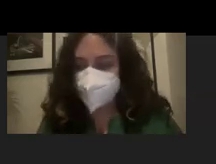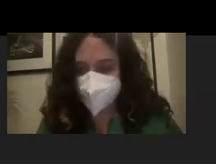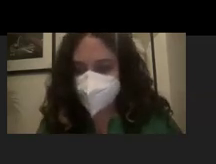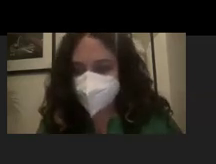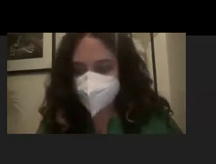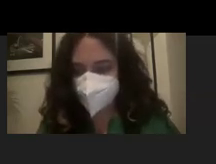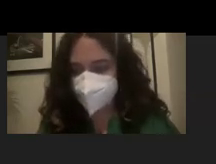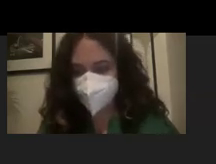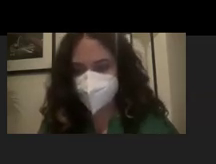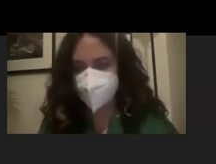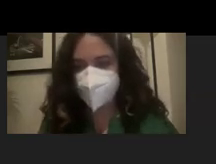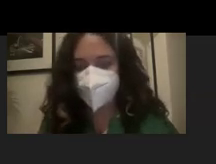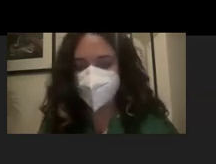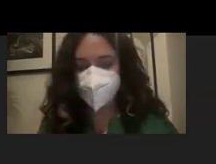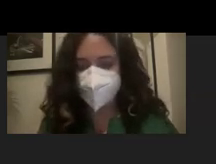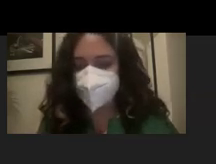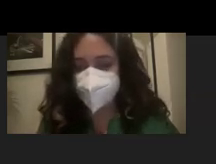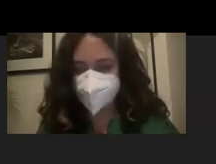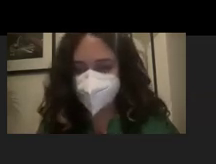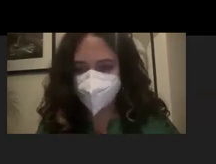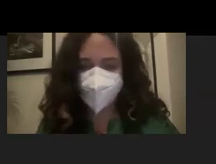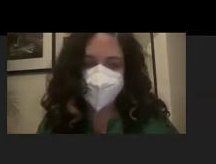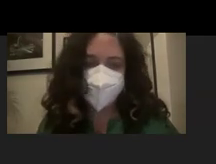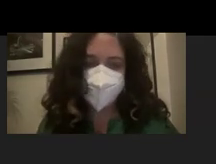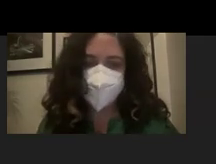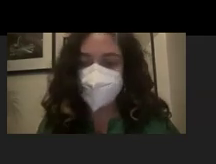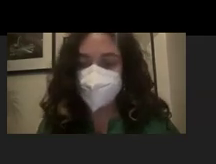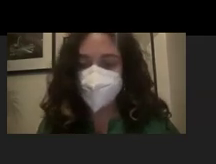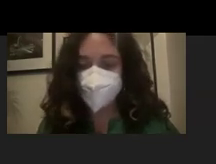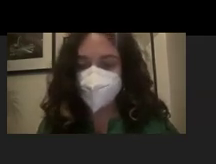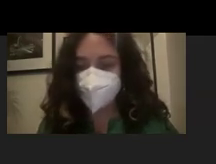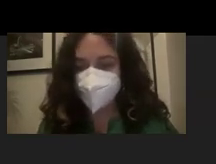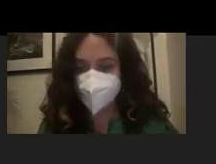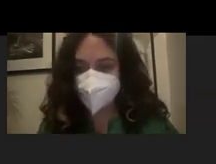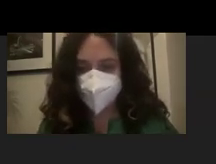permanently remove themselves with no assistance and we move on because they're out of mind out of